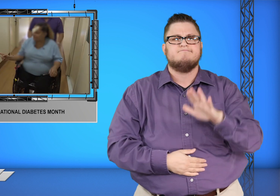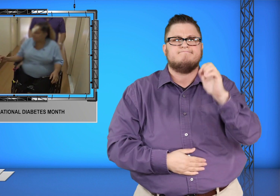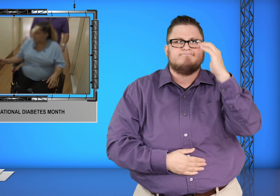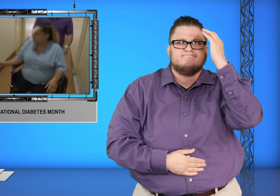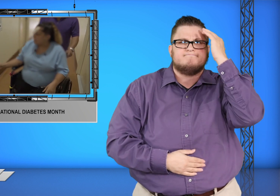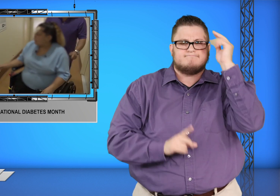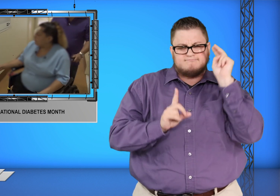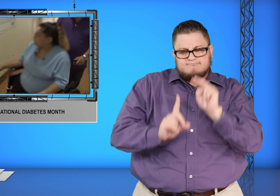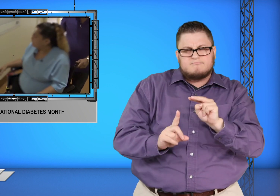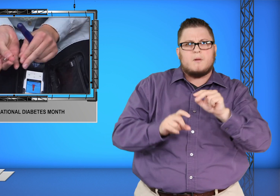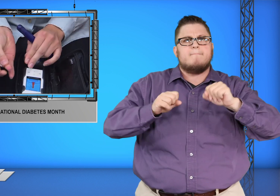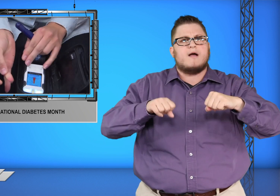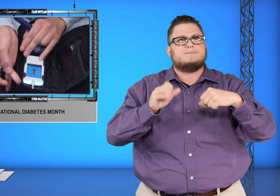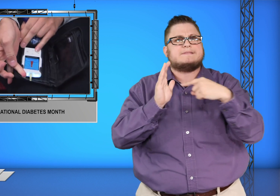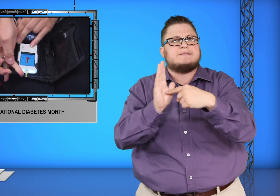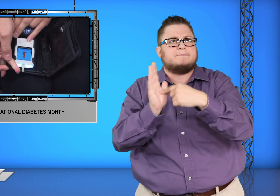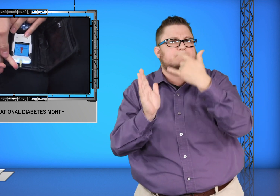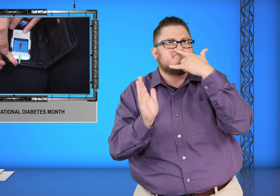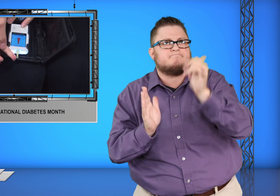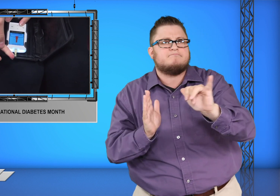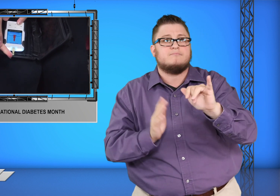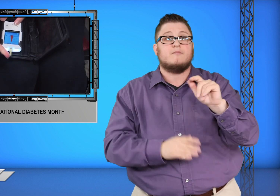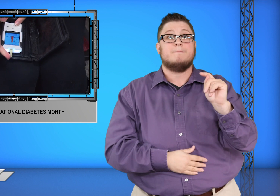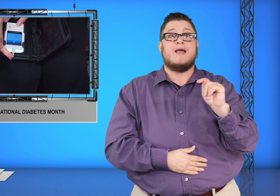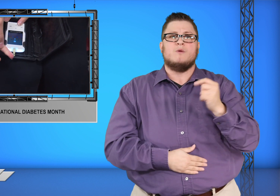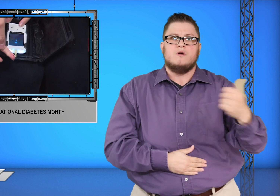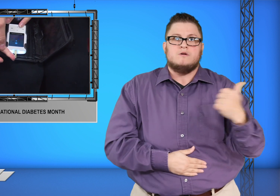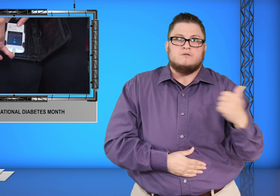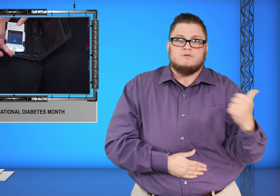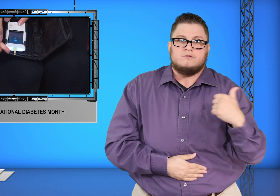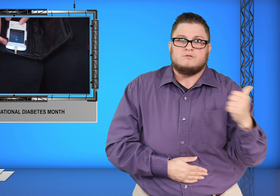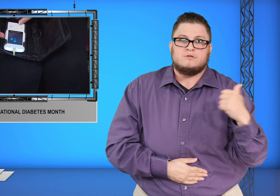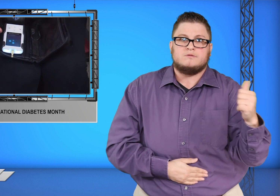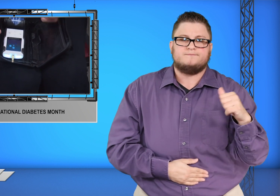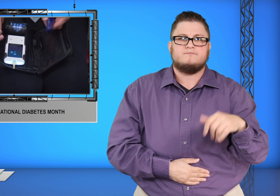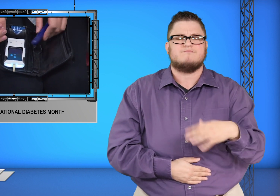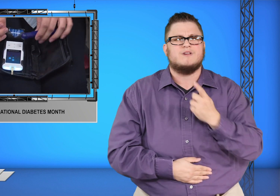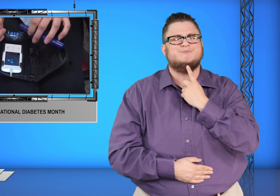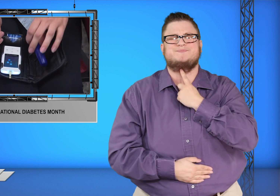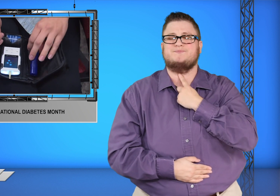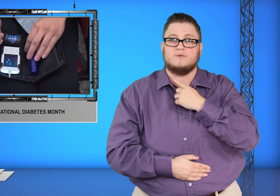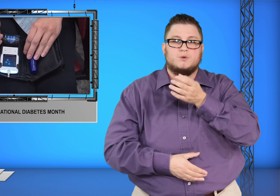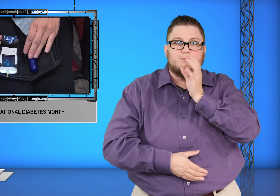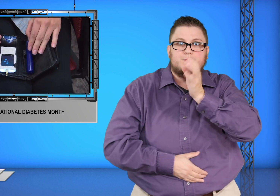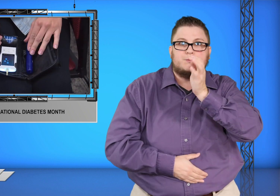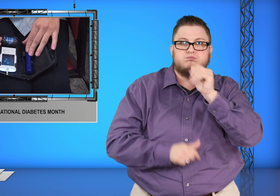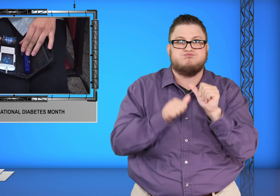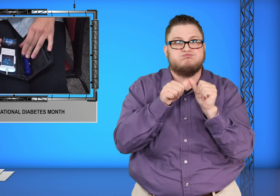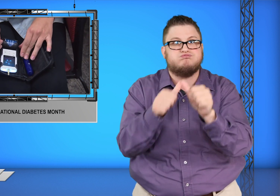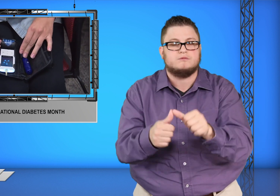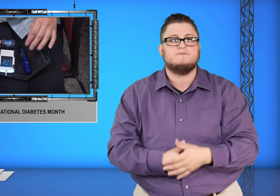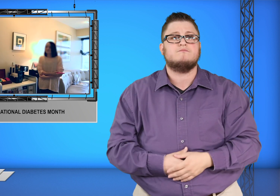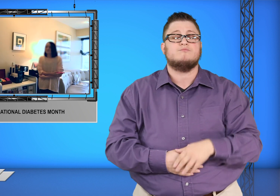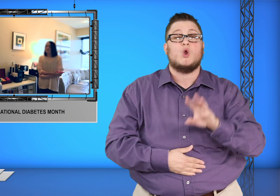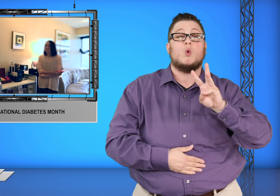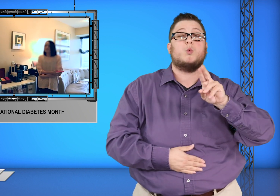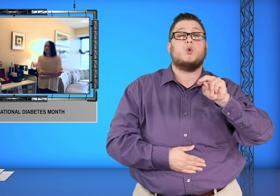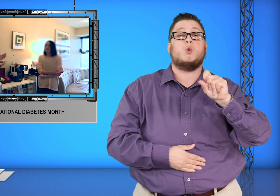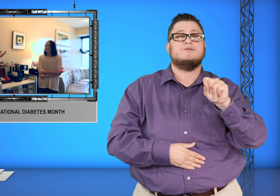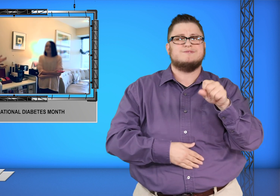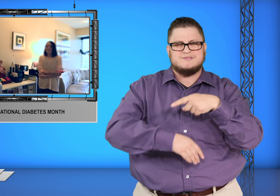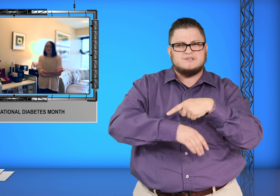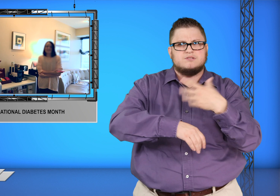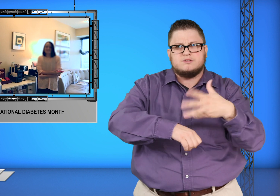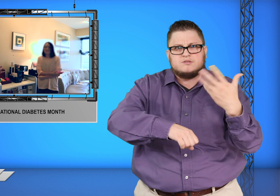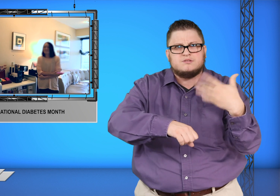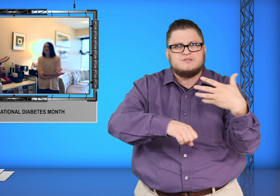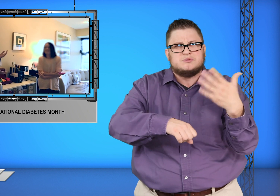Keep an eye on possible symptoms, such as frequent urination, excessive thirst and slow